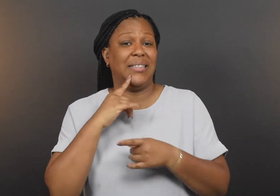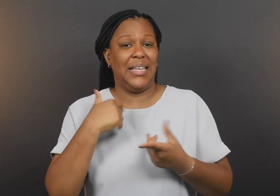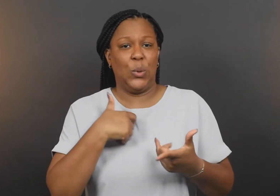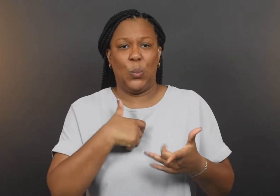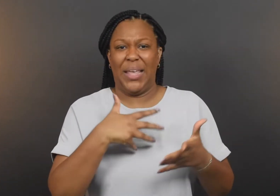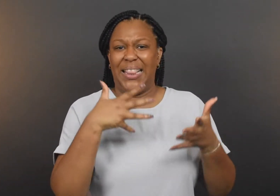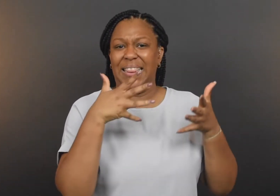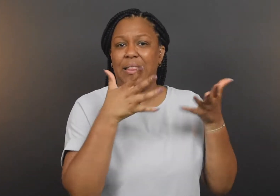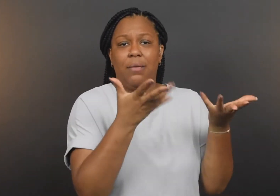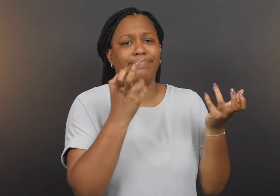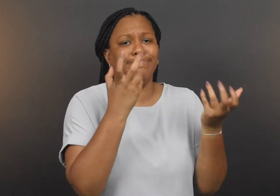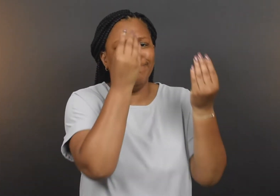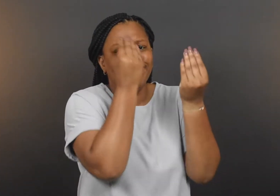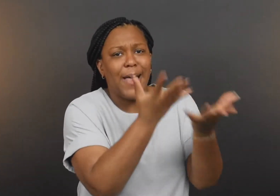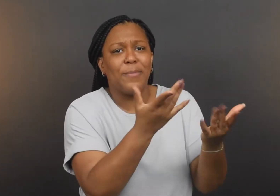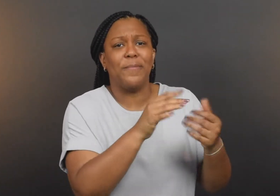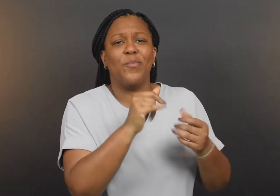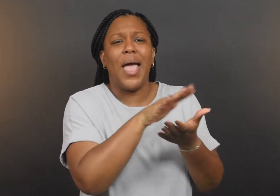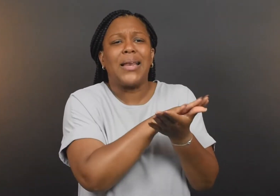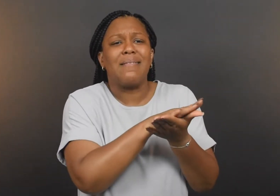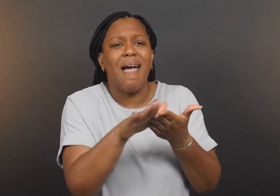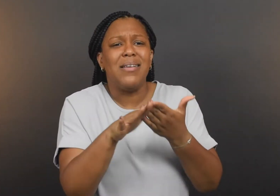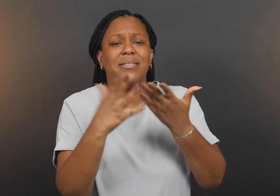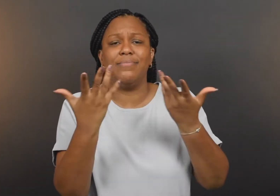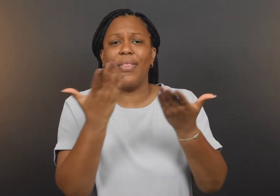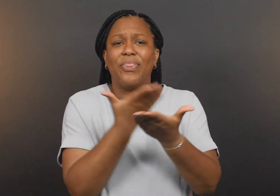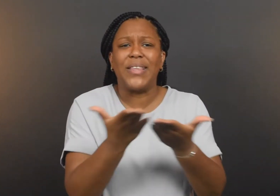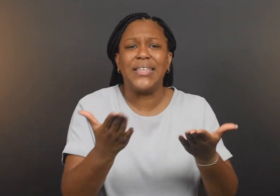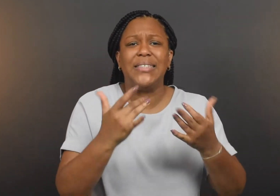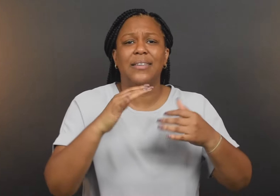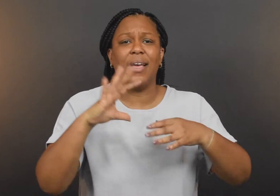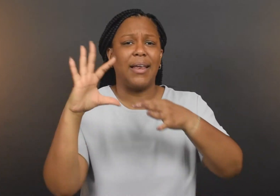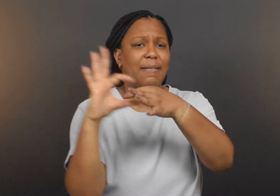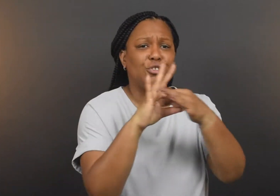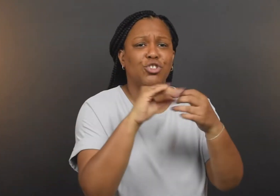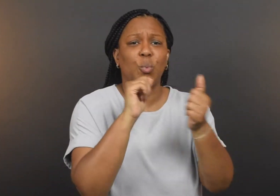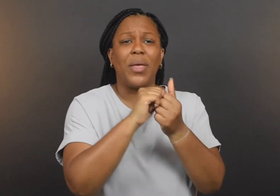“We left them with a nice collection of online tools they can use for the future,” Janet